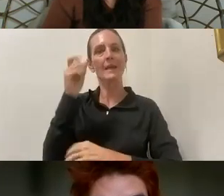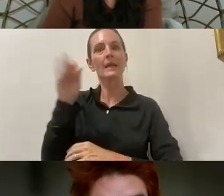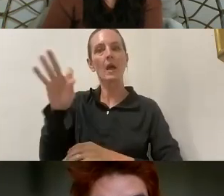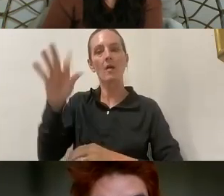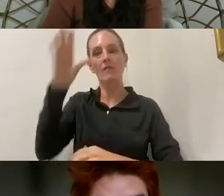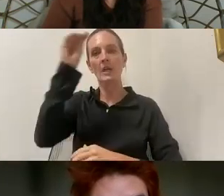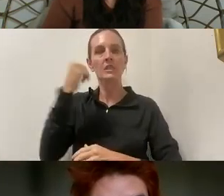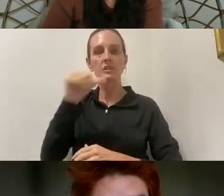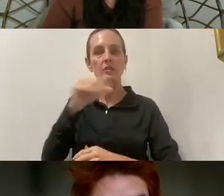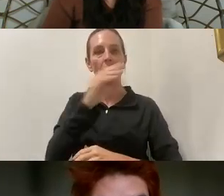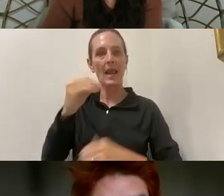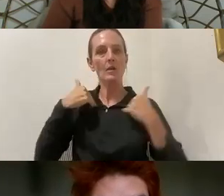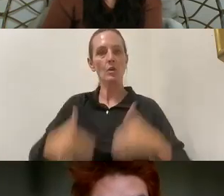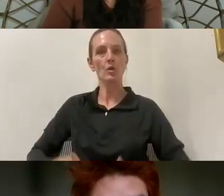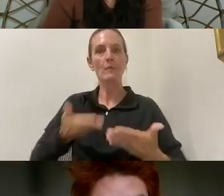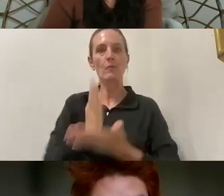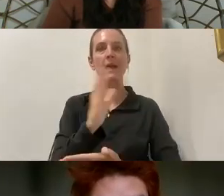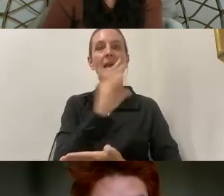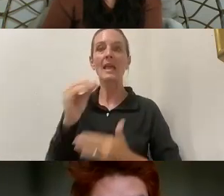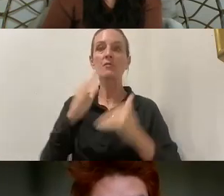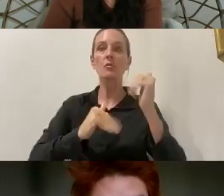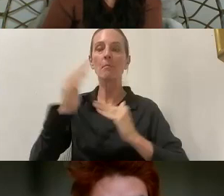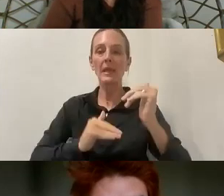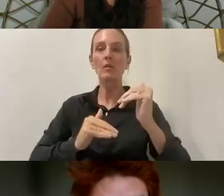climate change adaptation activities; and to work towards reconciliation.